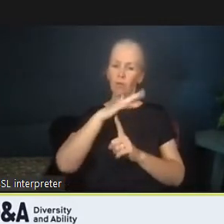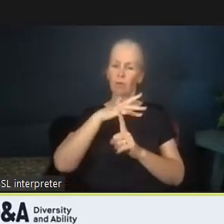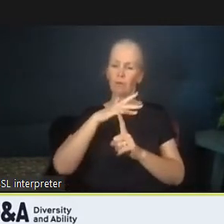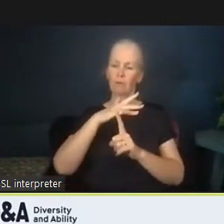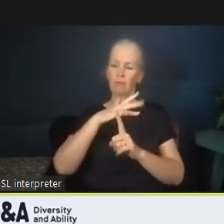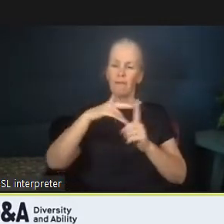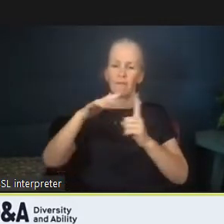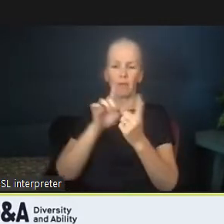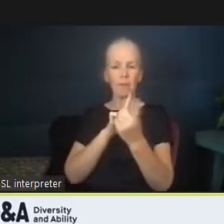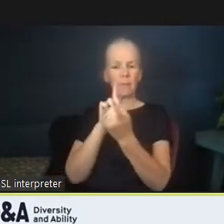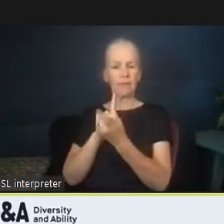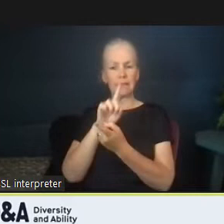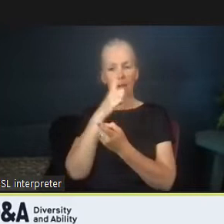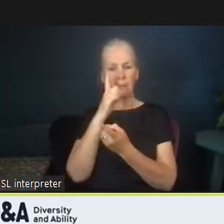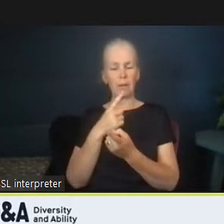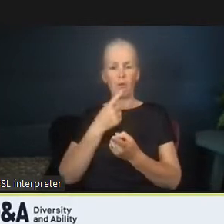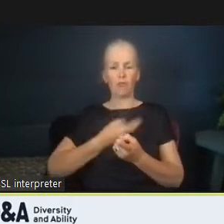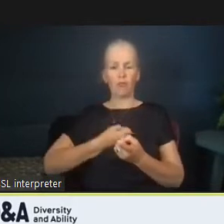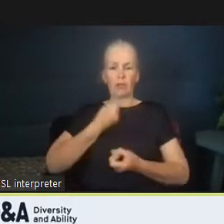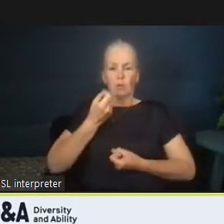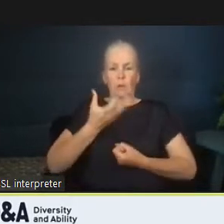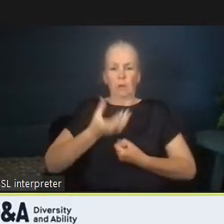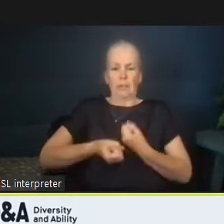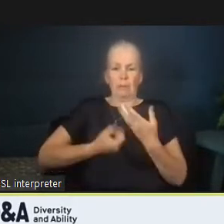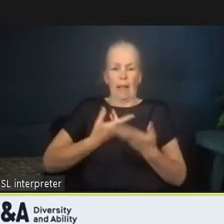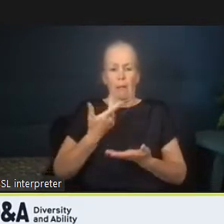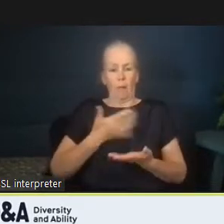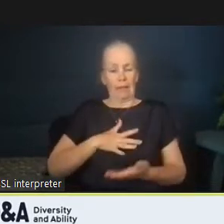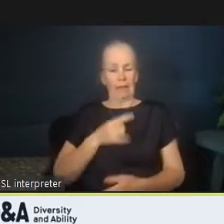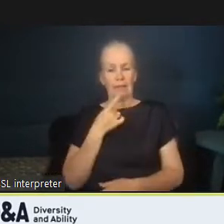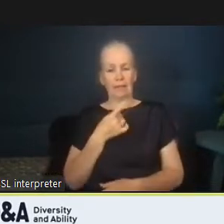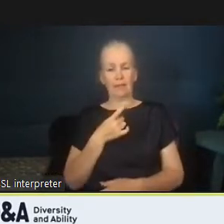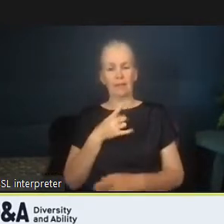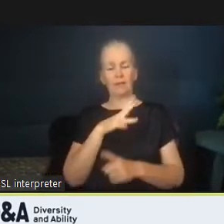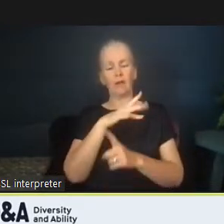with getting across the point that I want to make the barrier there is the social communicative